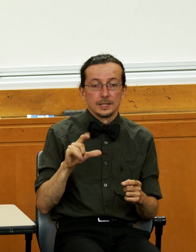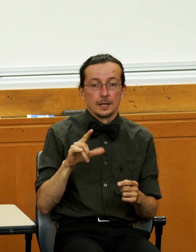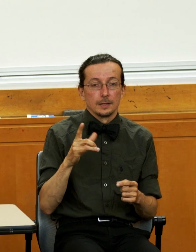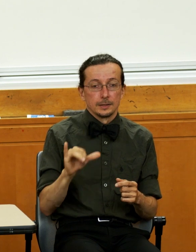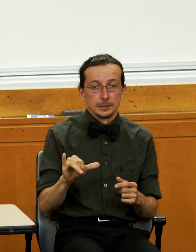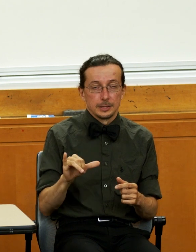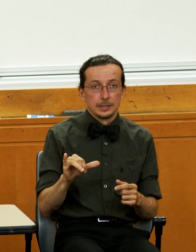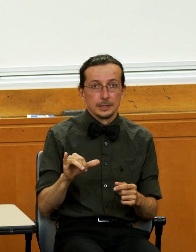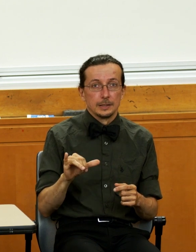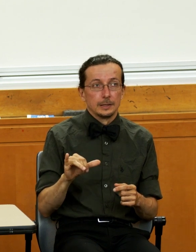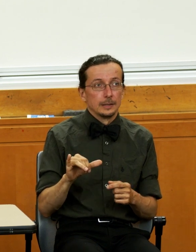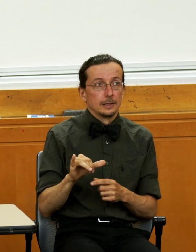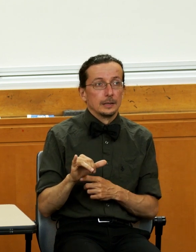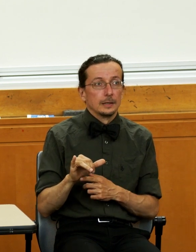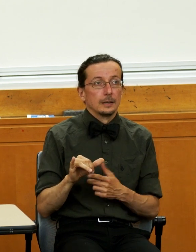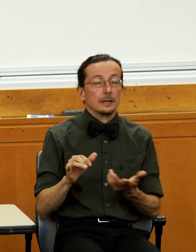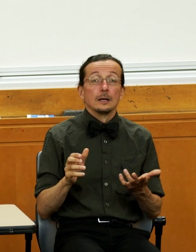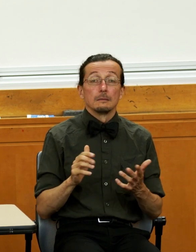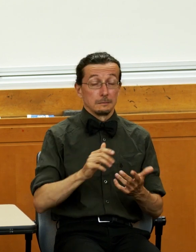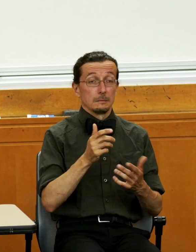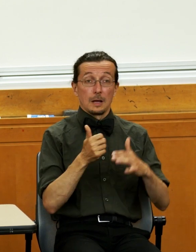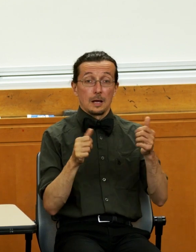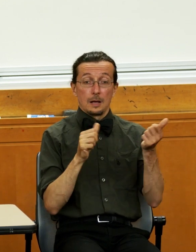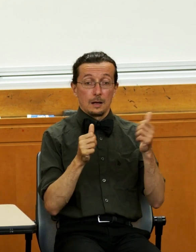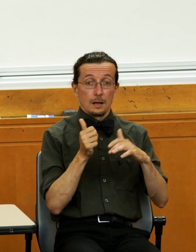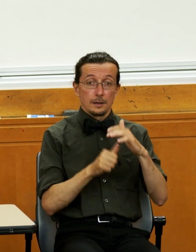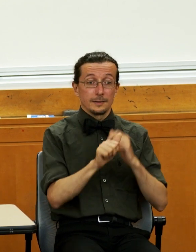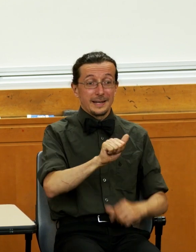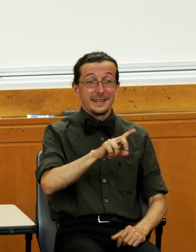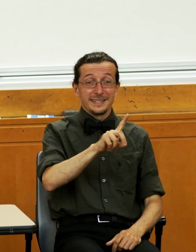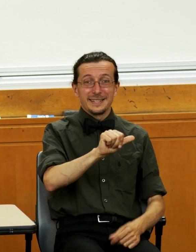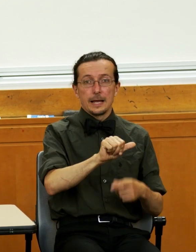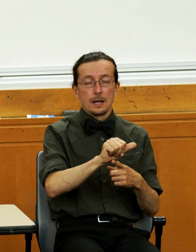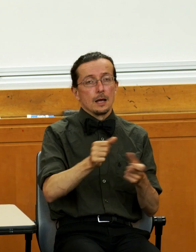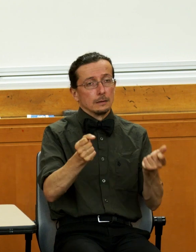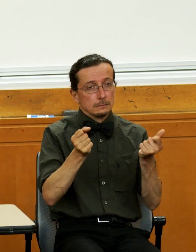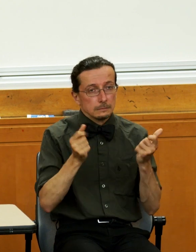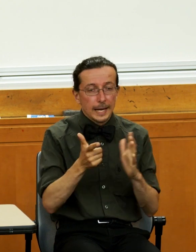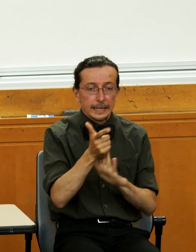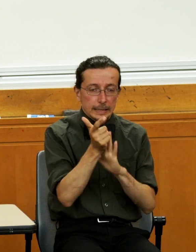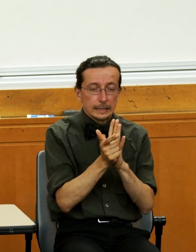and stuff. With ADA, it's clear there's a lot of really complicated ideas, legally, like